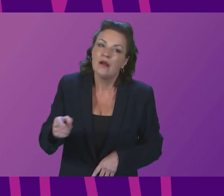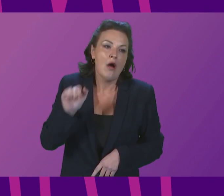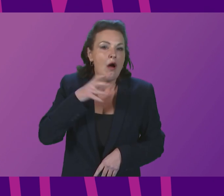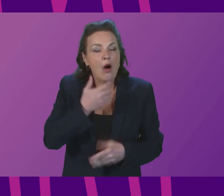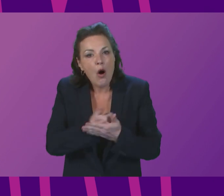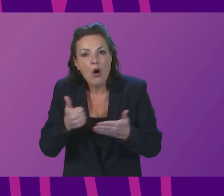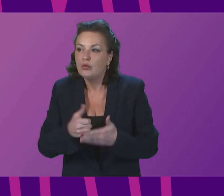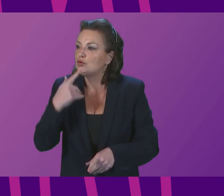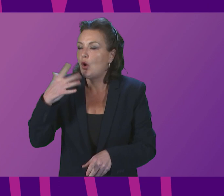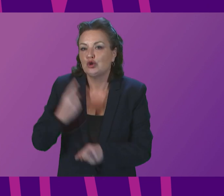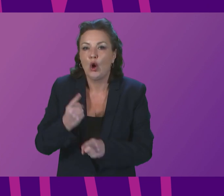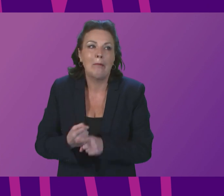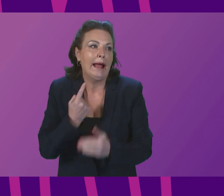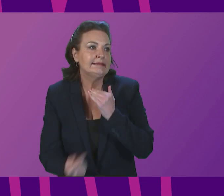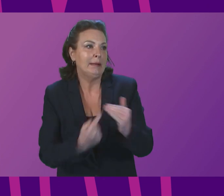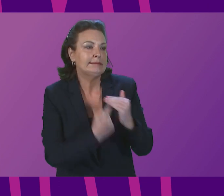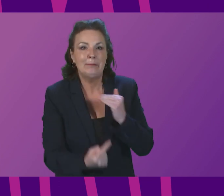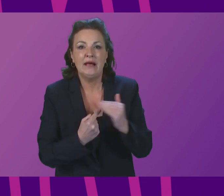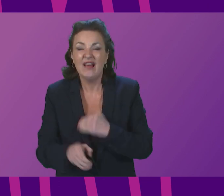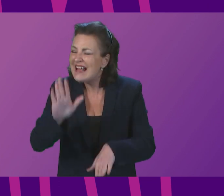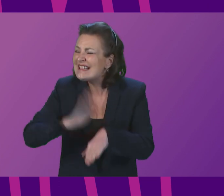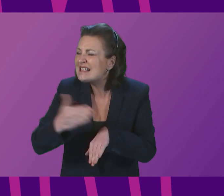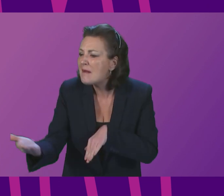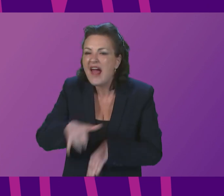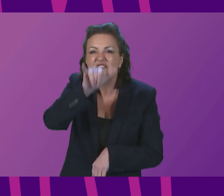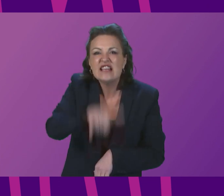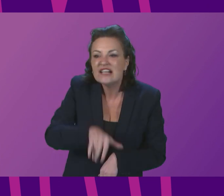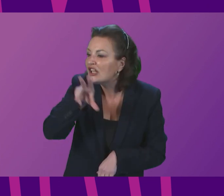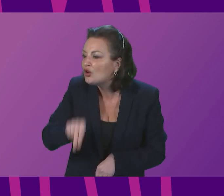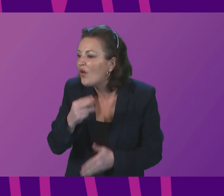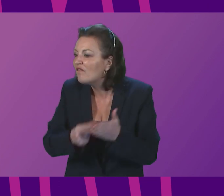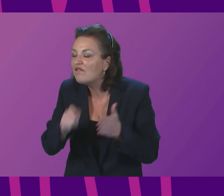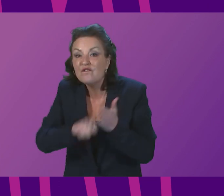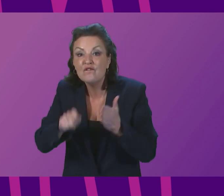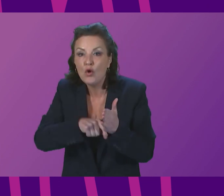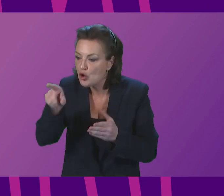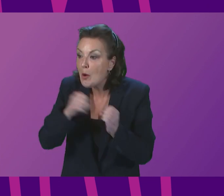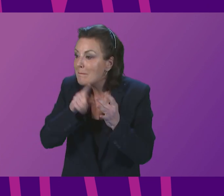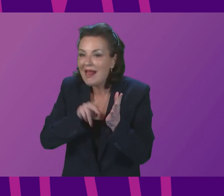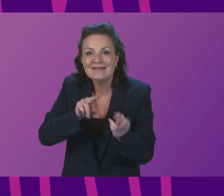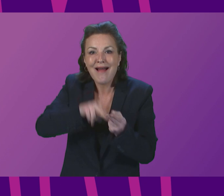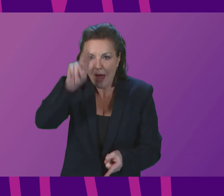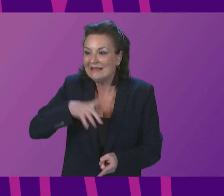I hate to break it to her but, see whether people voted yes or no, their bills are still going up and they need help from the Government.